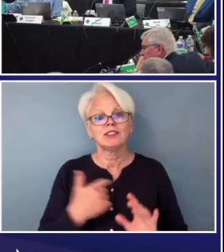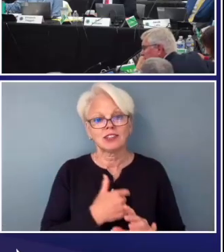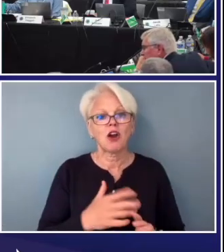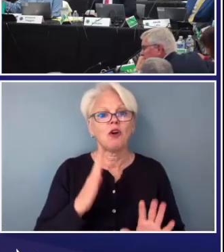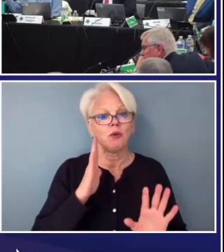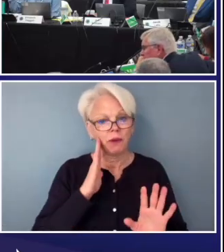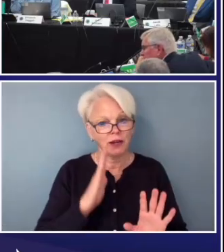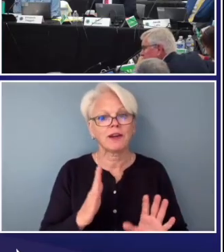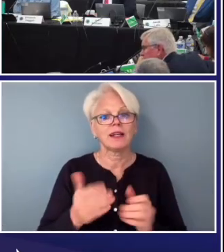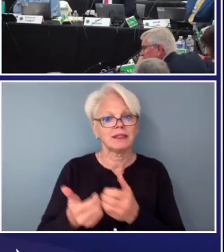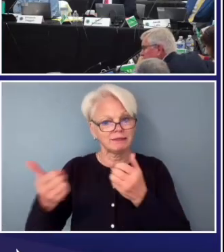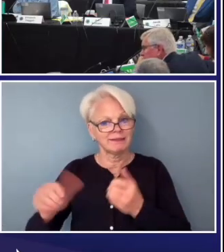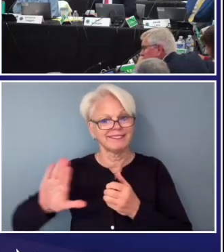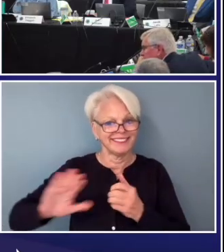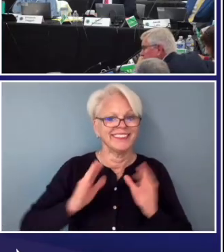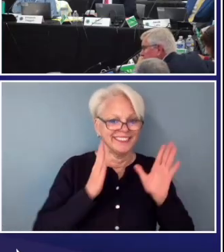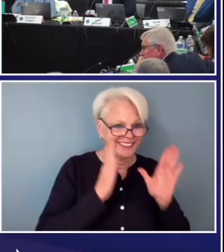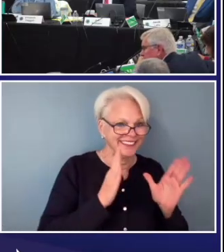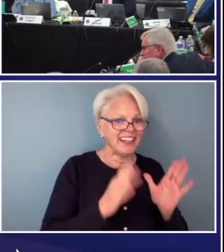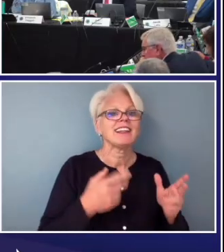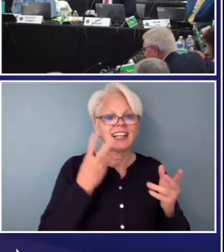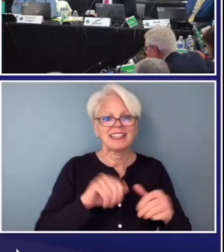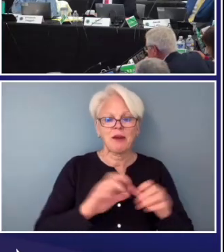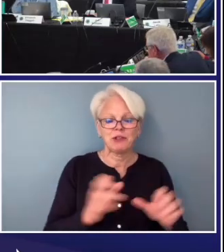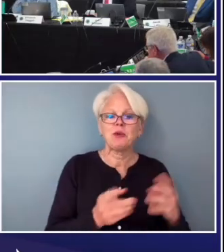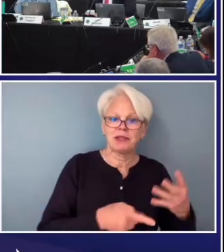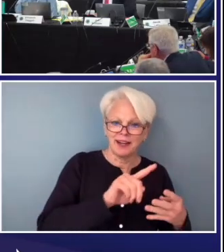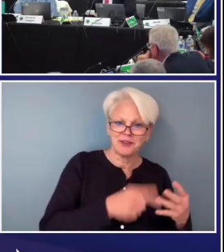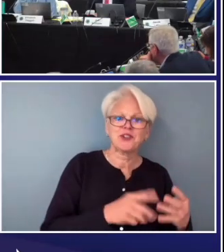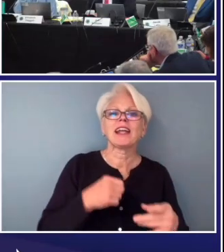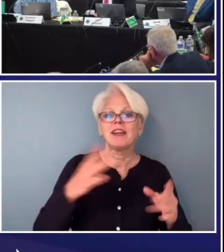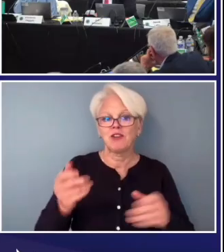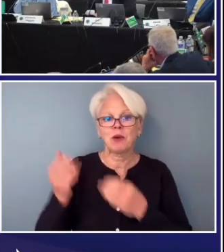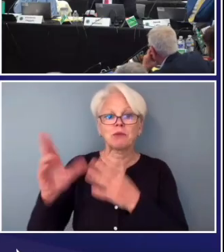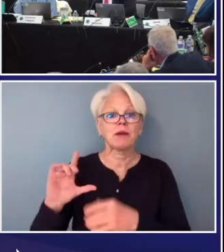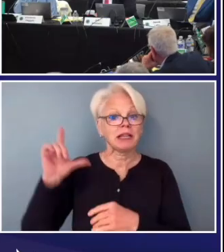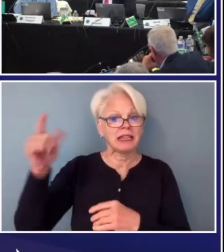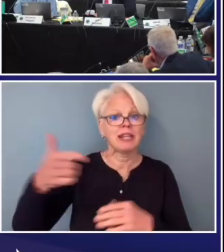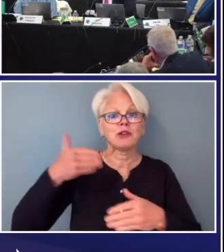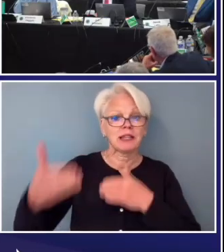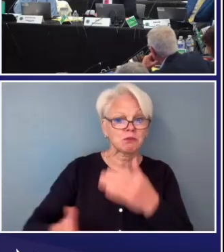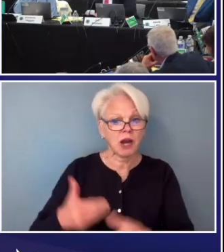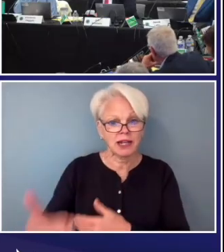Let's see, let's see how we do one undergraduate. If you want to bring that up later in the process and say you don't really need undergraduate